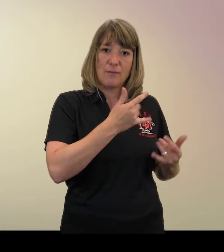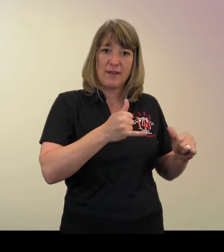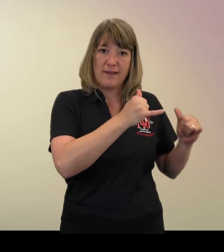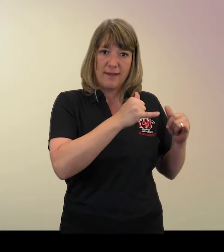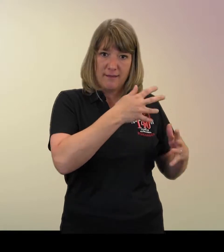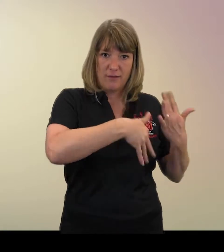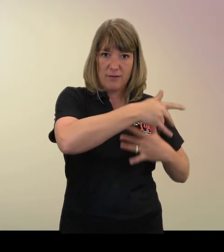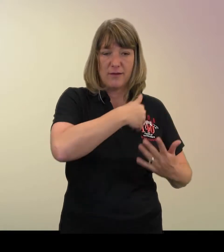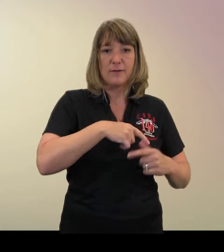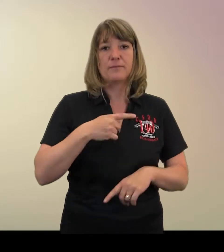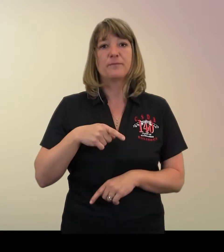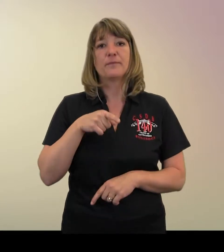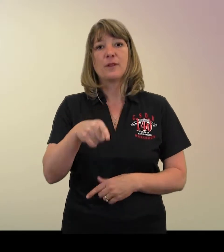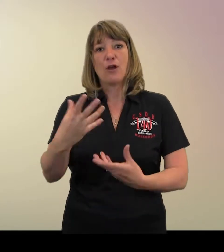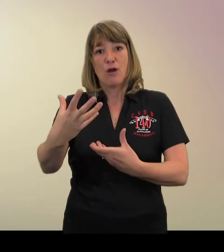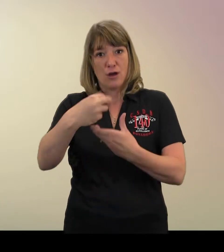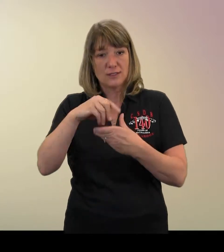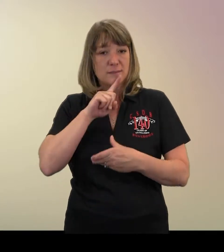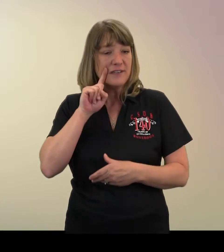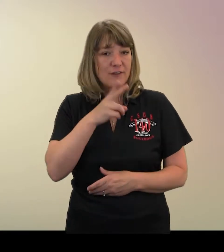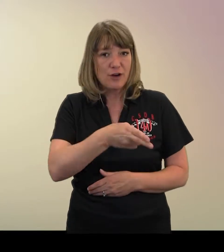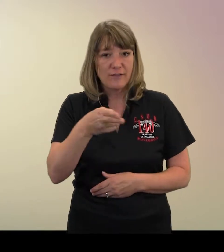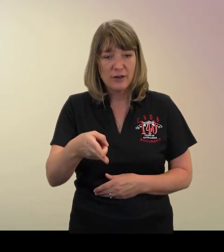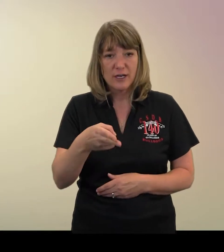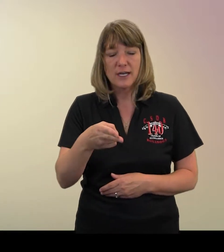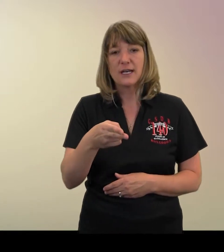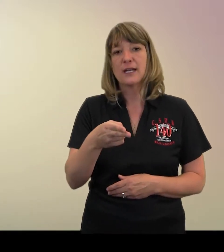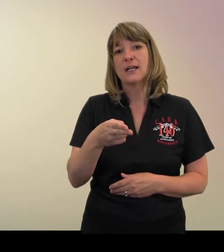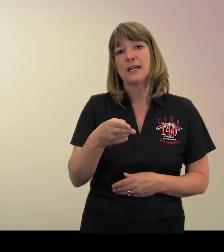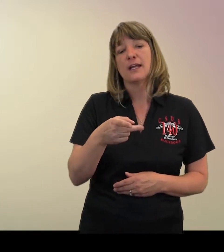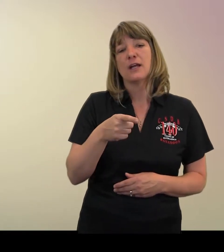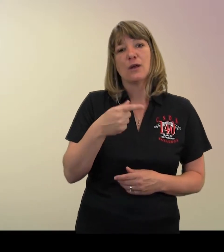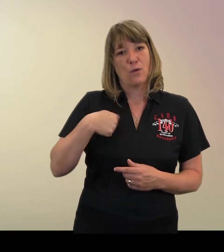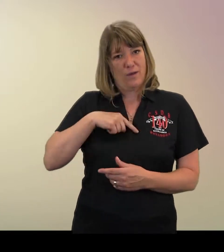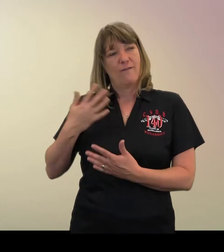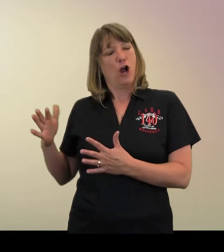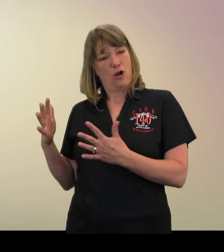For children, who are deaf and hard of hearing who have autism, in addition to the things that we've already